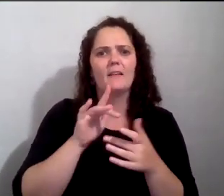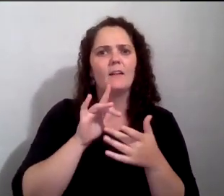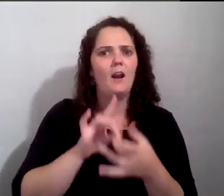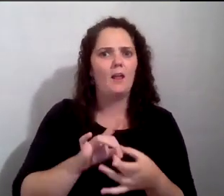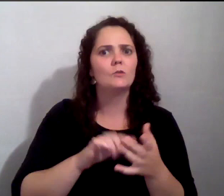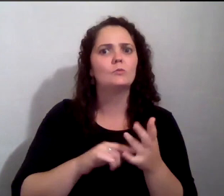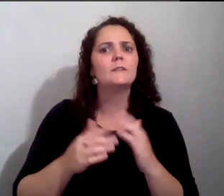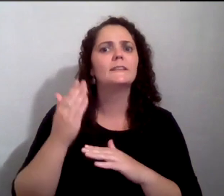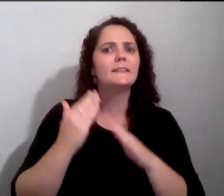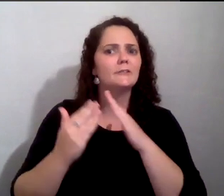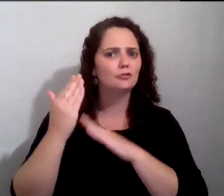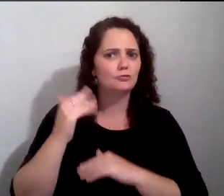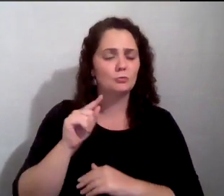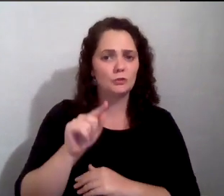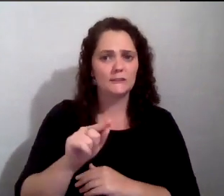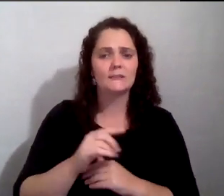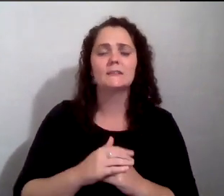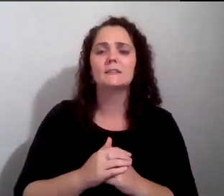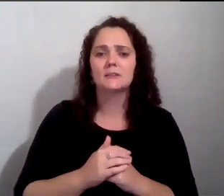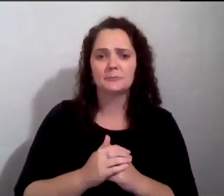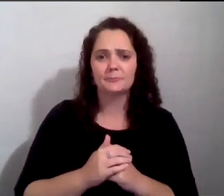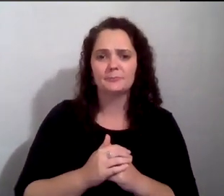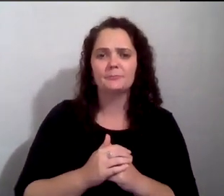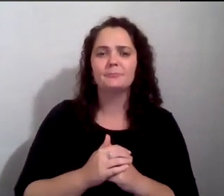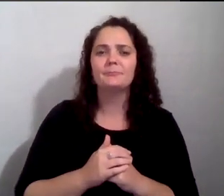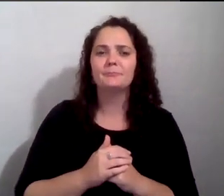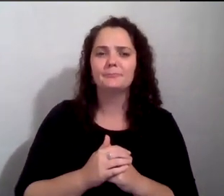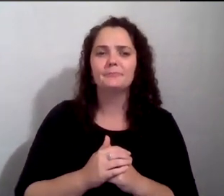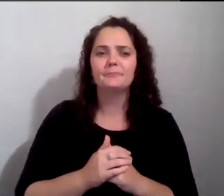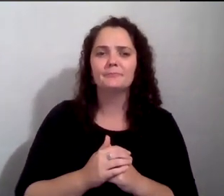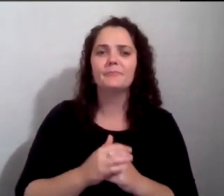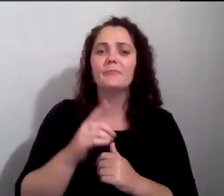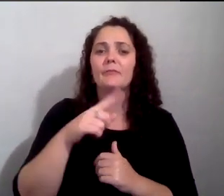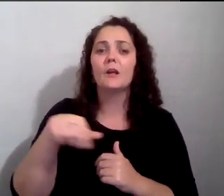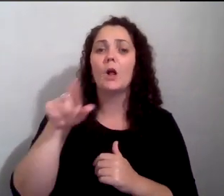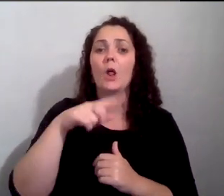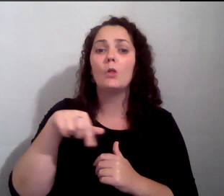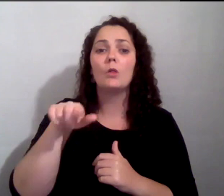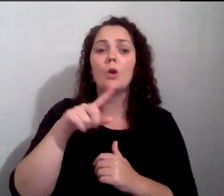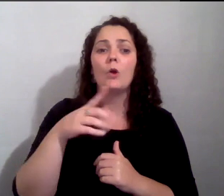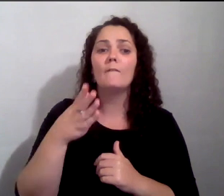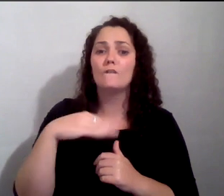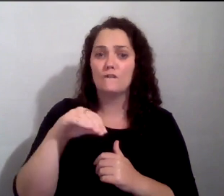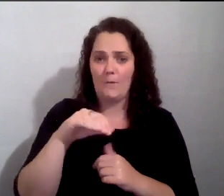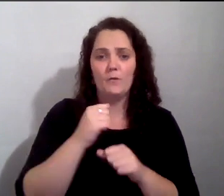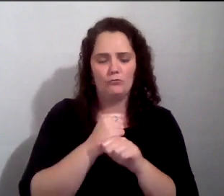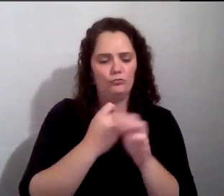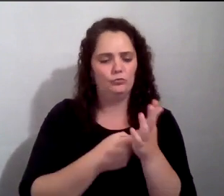in the Northern Territory. Now the natural abundance of manganese oxide in the region features